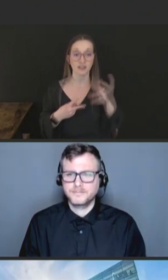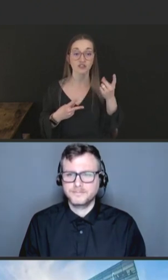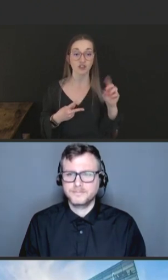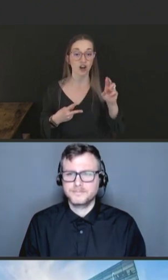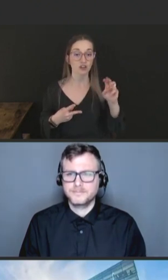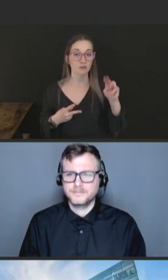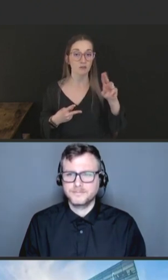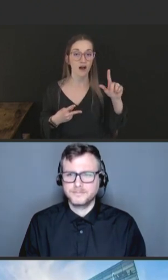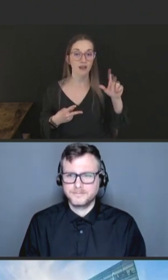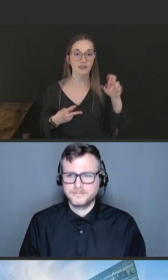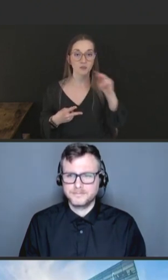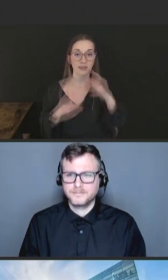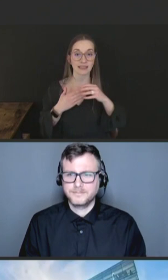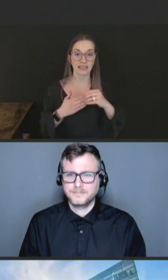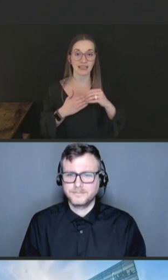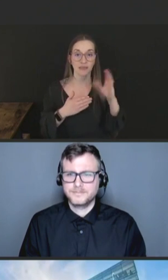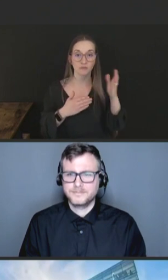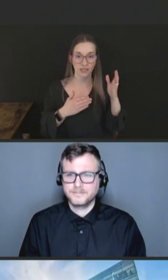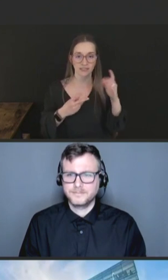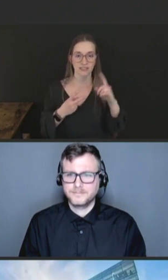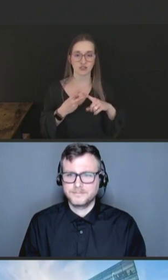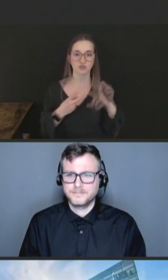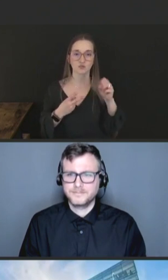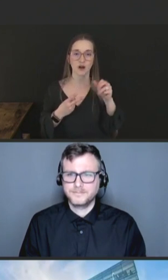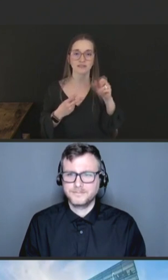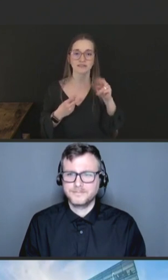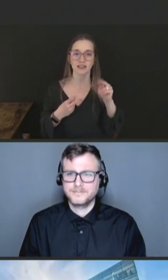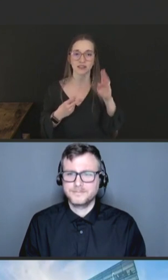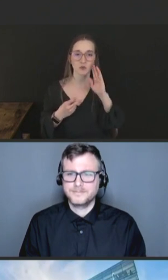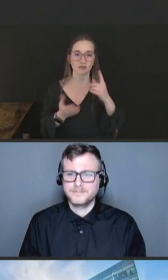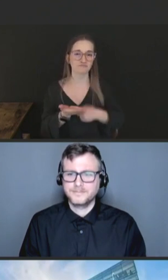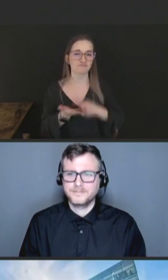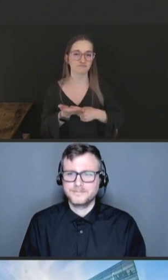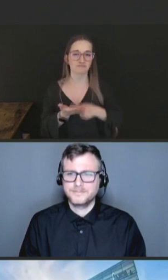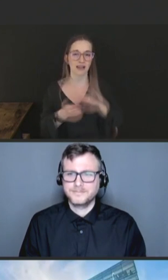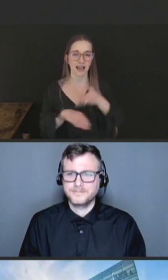and Dr. Swanson facilitate discussion. Dr. Mullen, your slides are up, you have the floor.